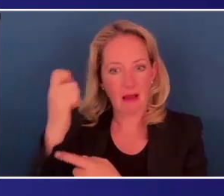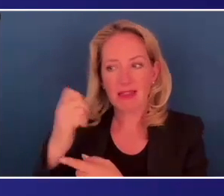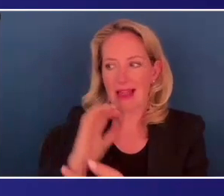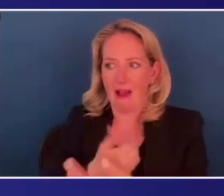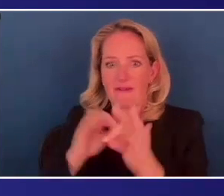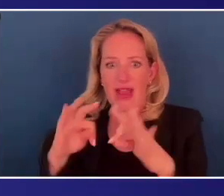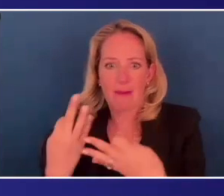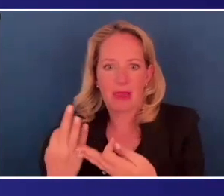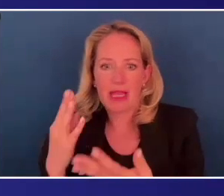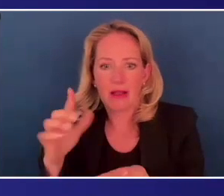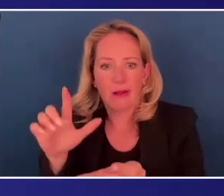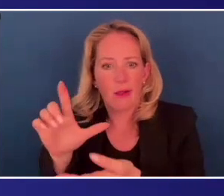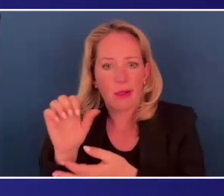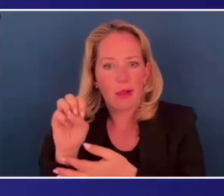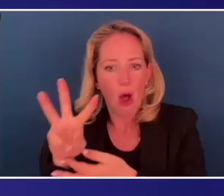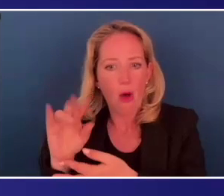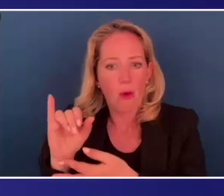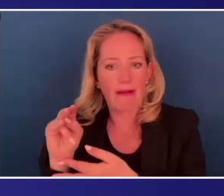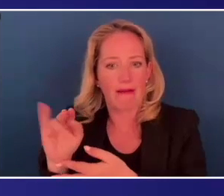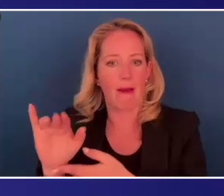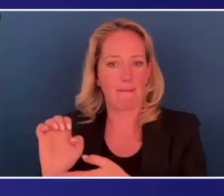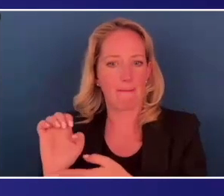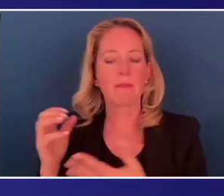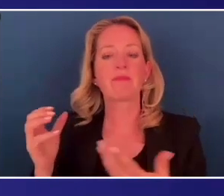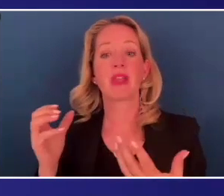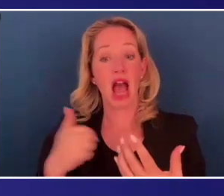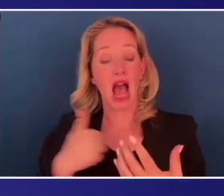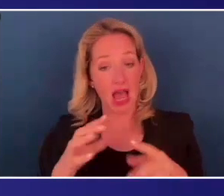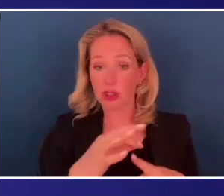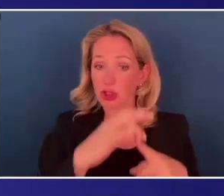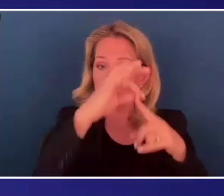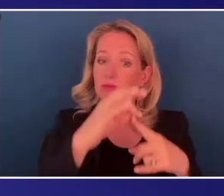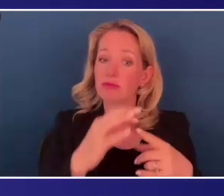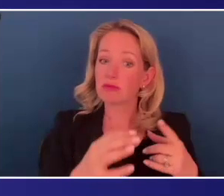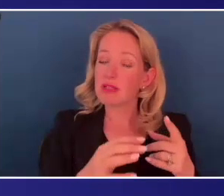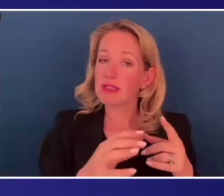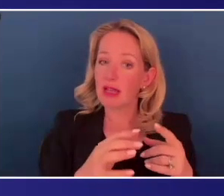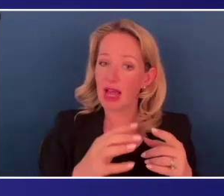I chose to go in to special education because my family has always been a type of family to serve my husband in the army.